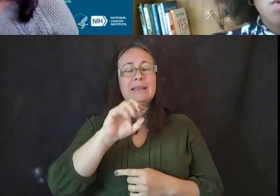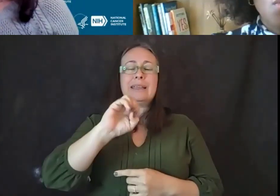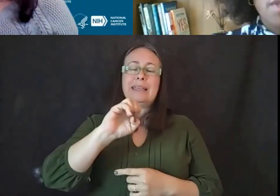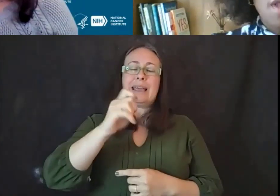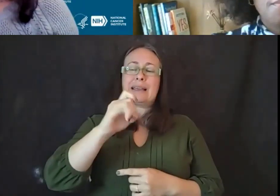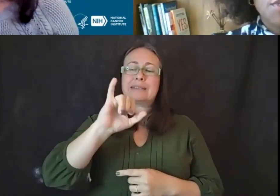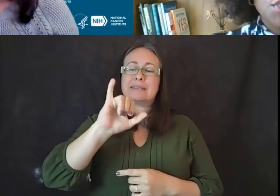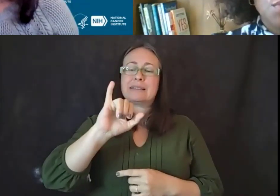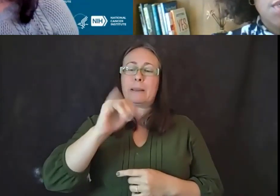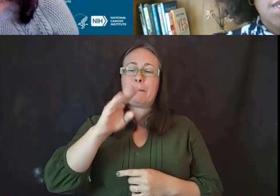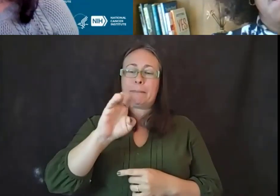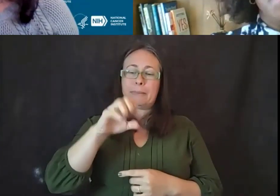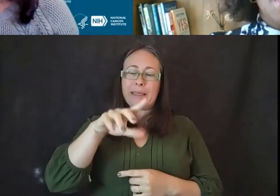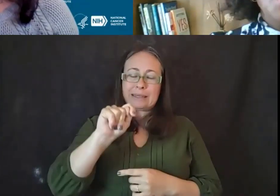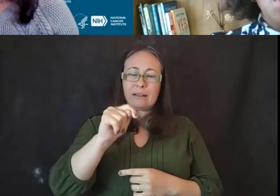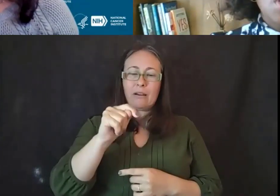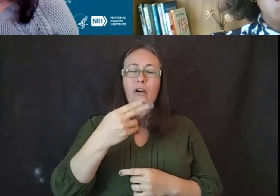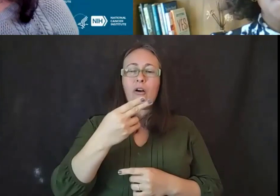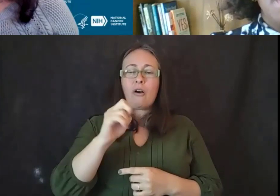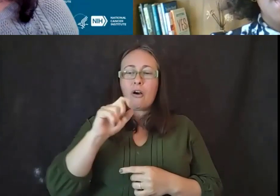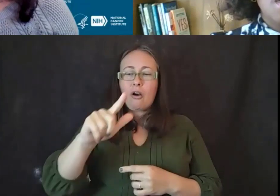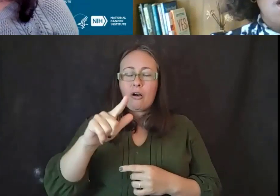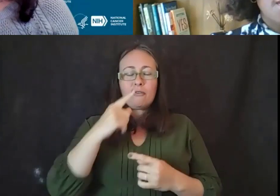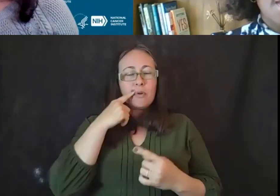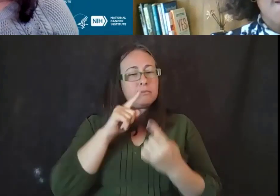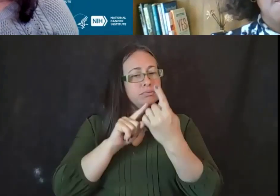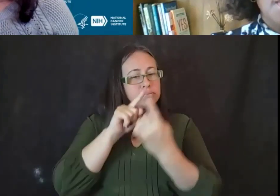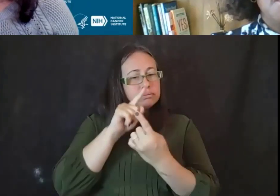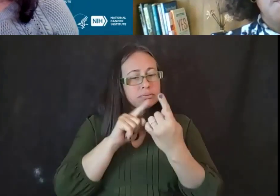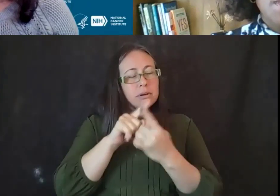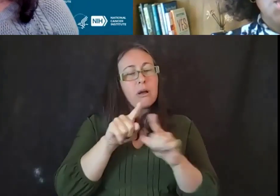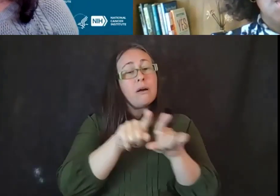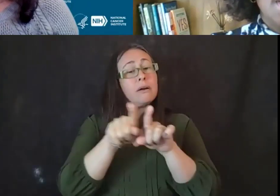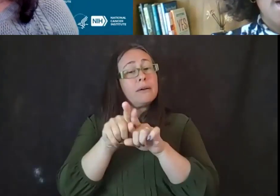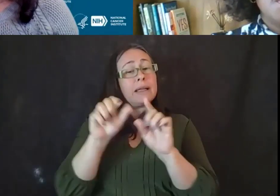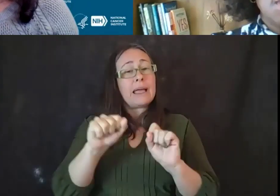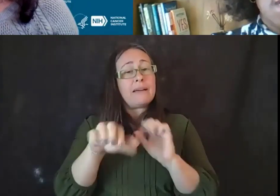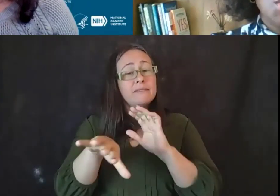some more kind of bridge funding until you're ready for your independence. Paula Goodwin: Again, yeah,